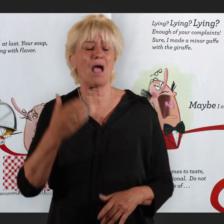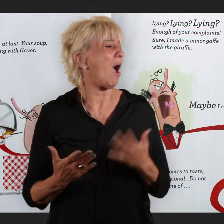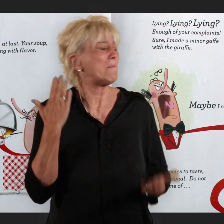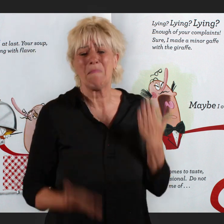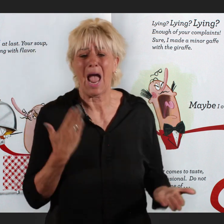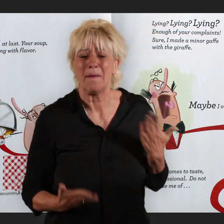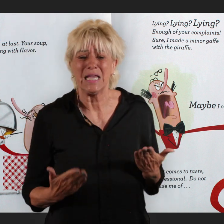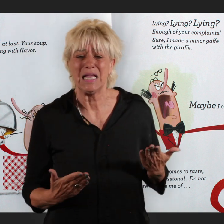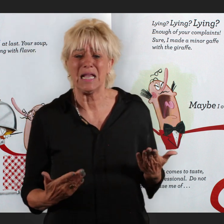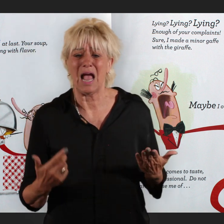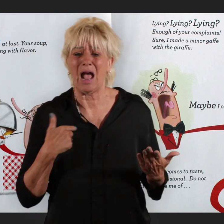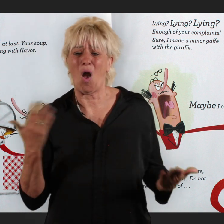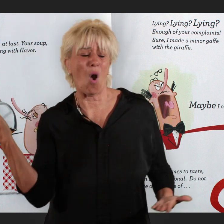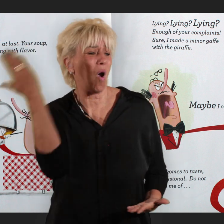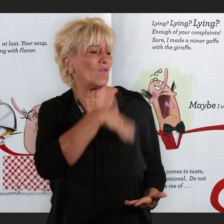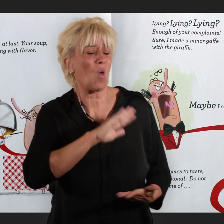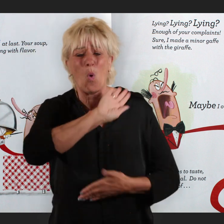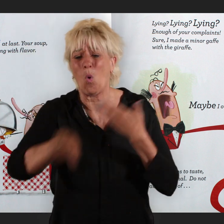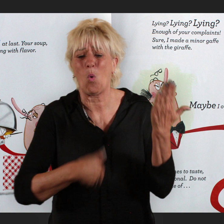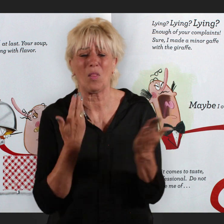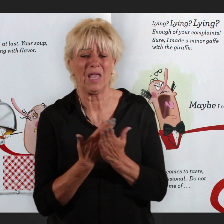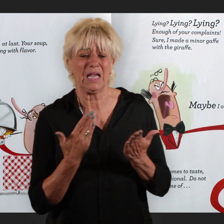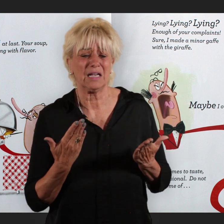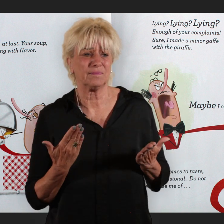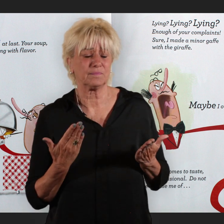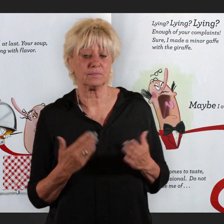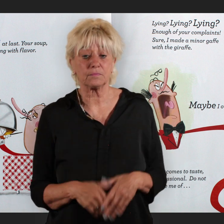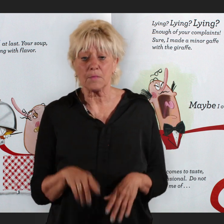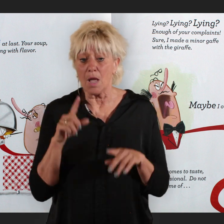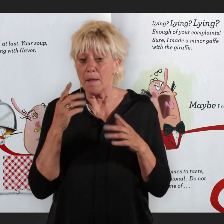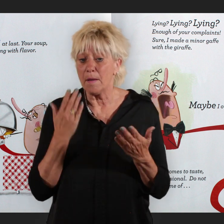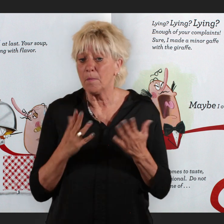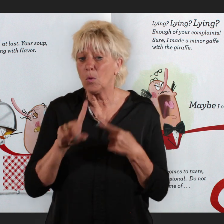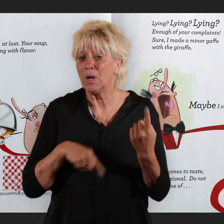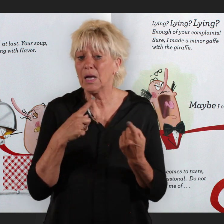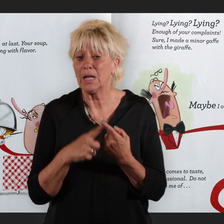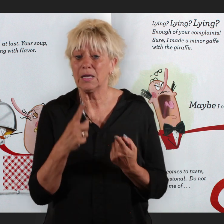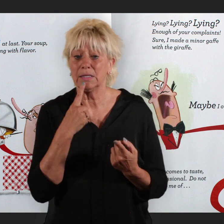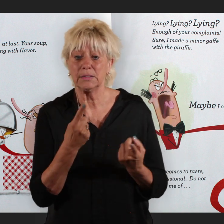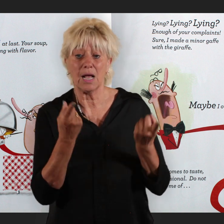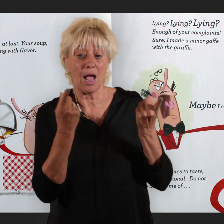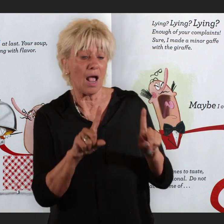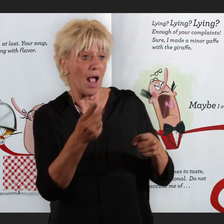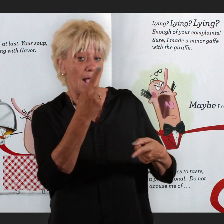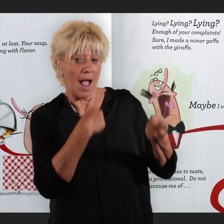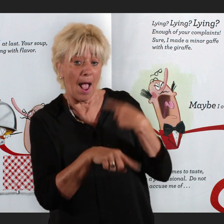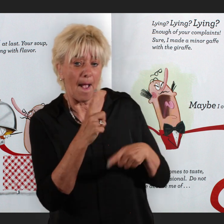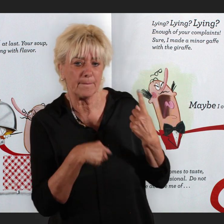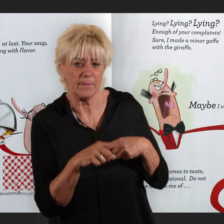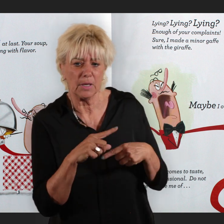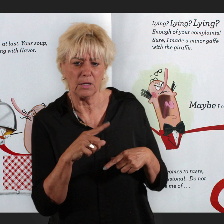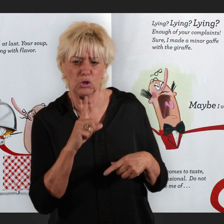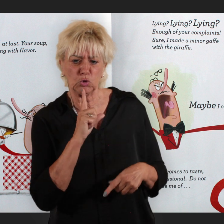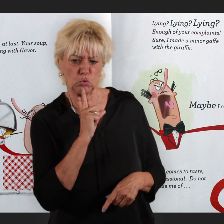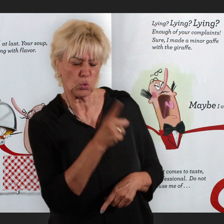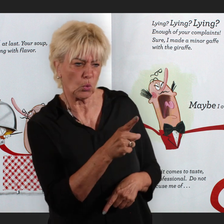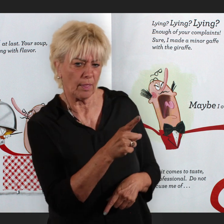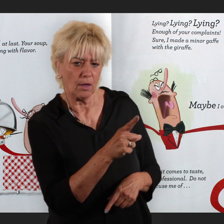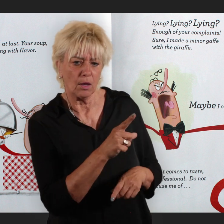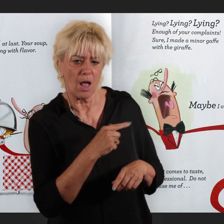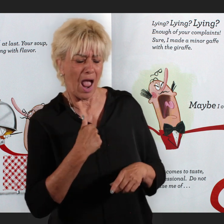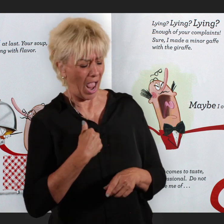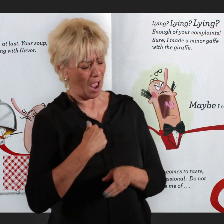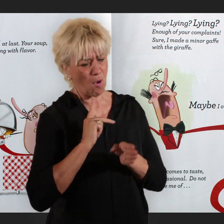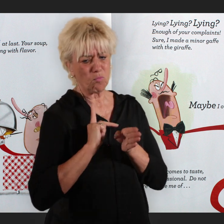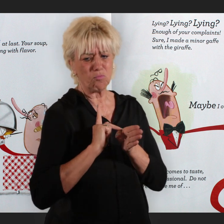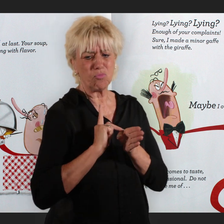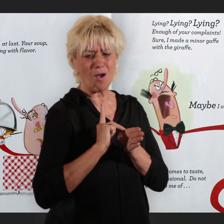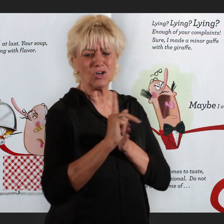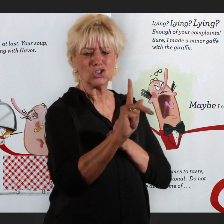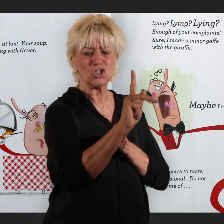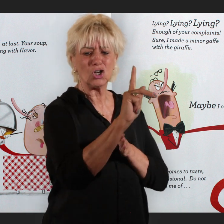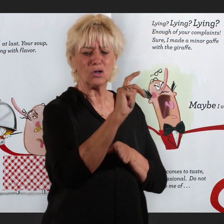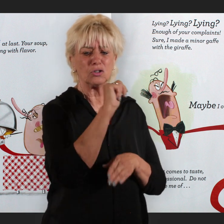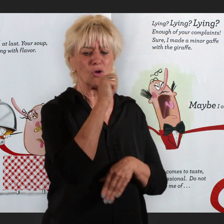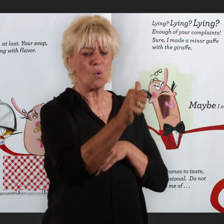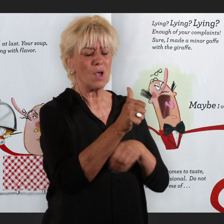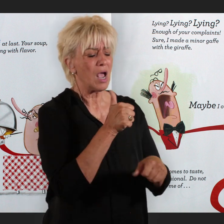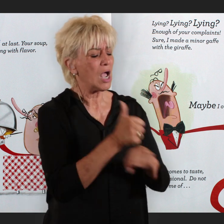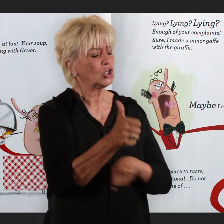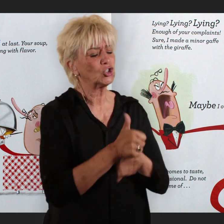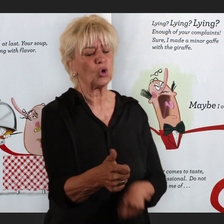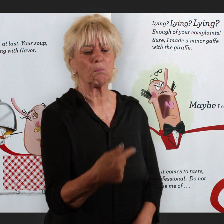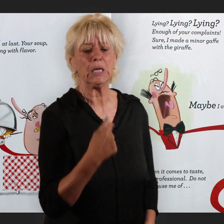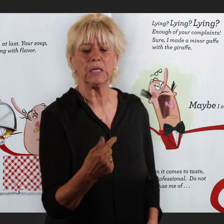Maybe I overlooked a whale. But when it comes to taste, I am a professional. Do not dare accuse me of...